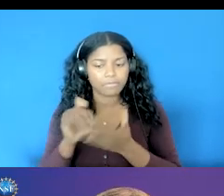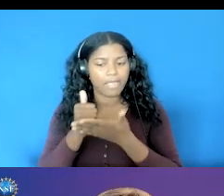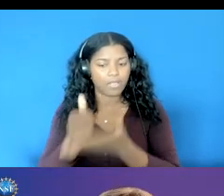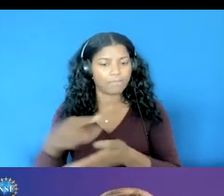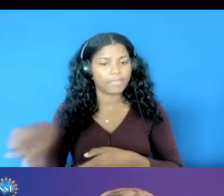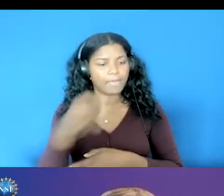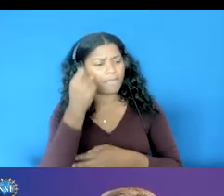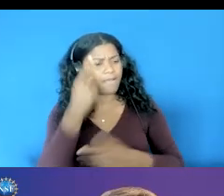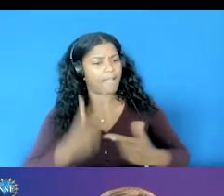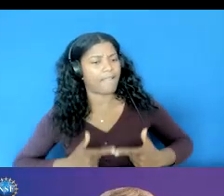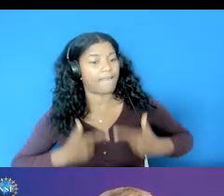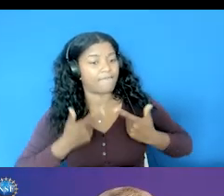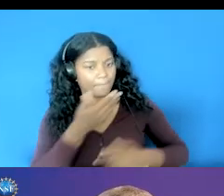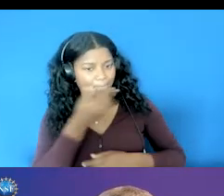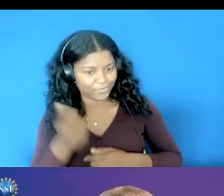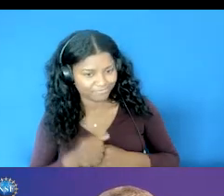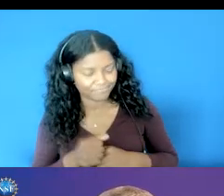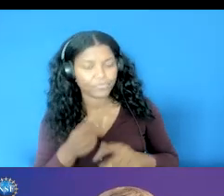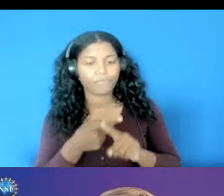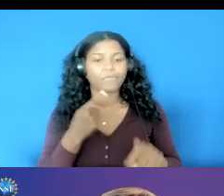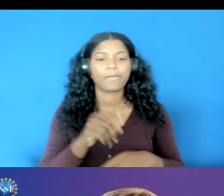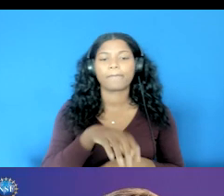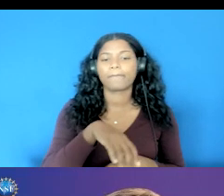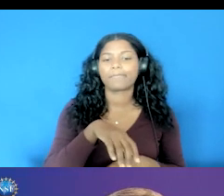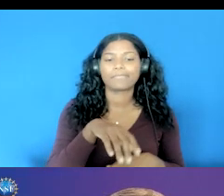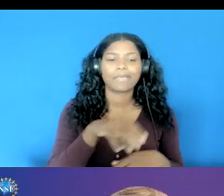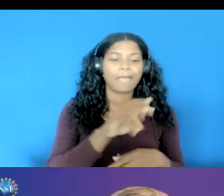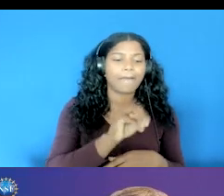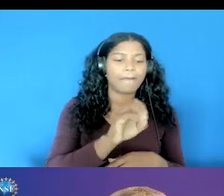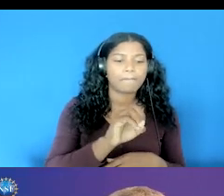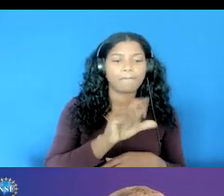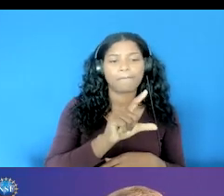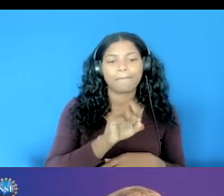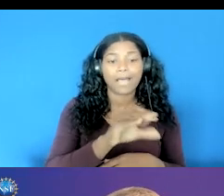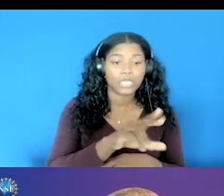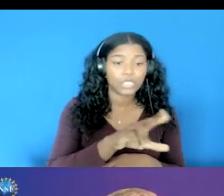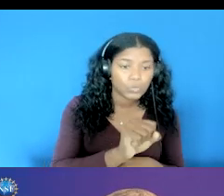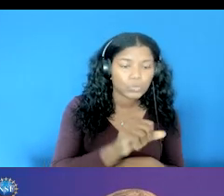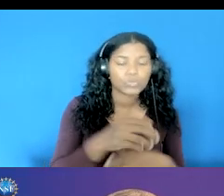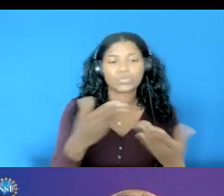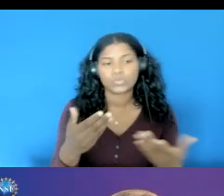from the molecular to ecosystem scale. And to keep pushing the frontiers of biological knowledge,